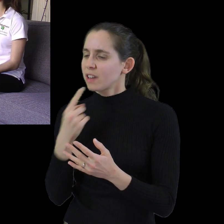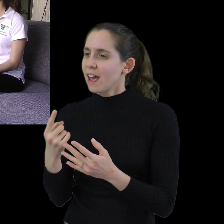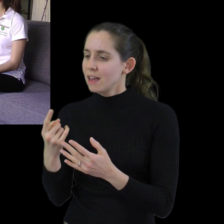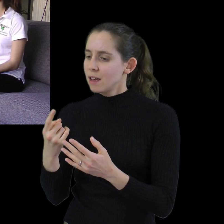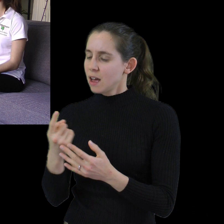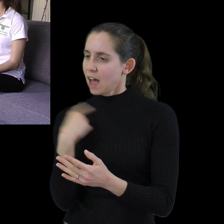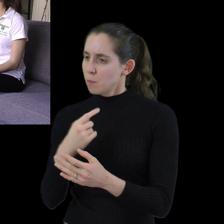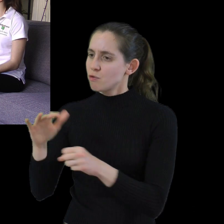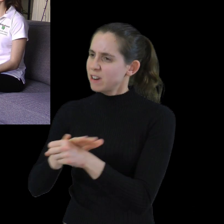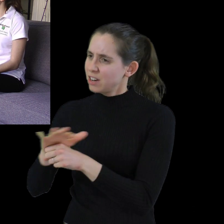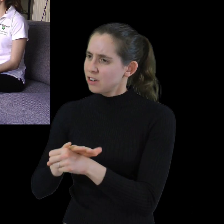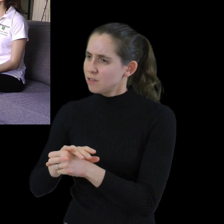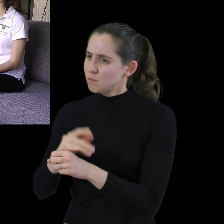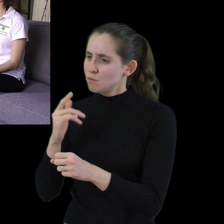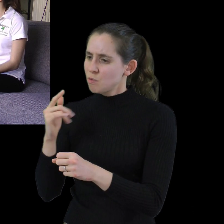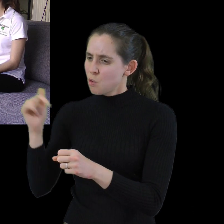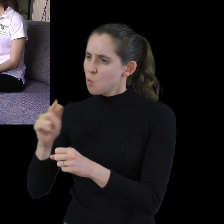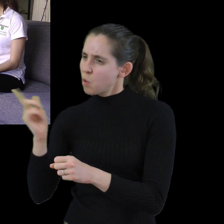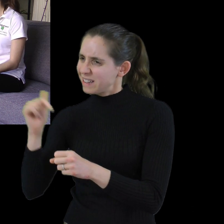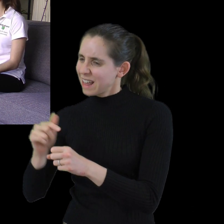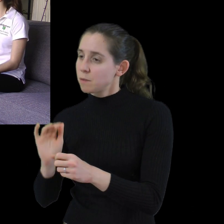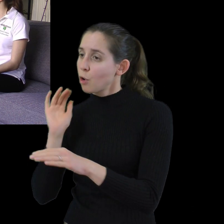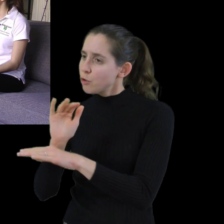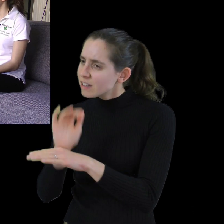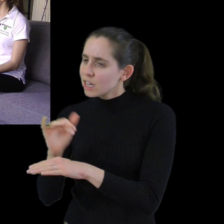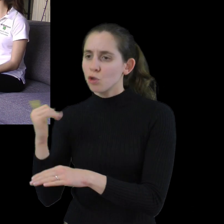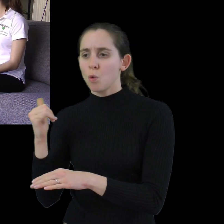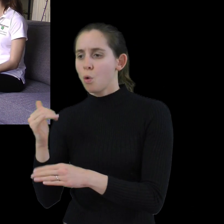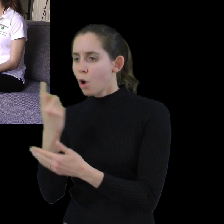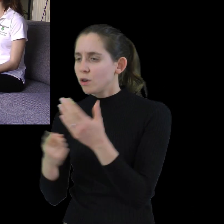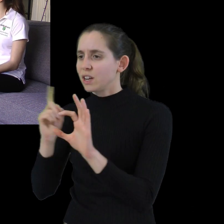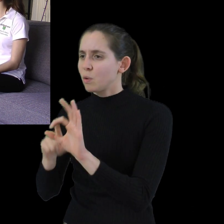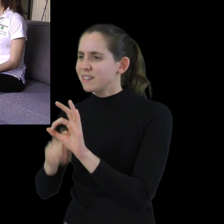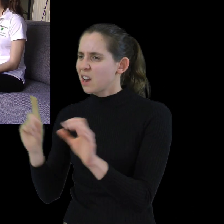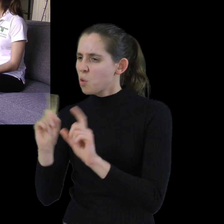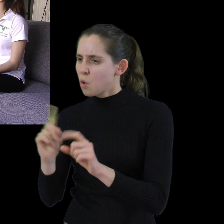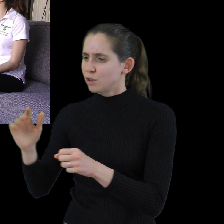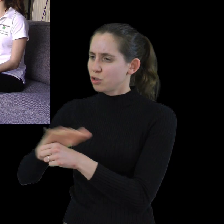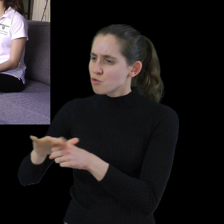your region, like, are you guys talking about, like, overseas or just Queensland, like, what is the region that Christian